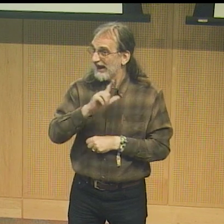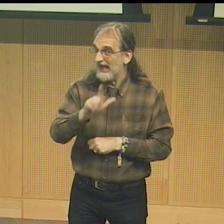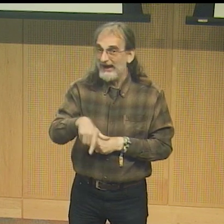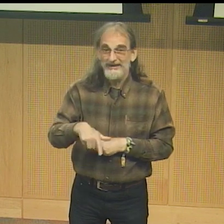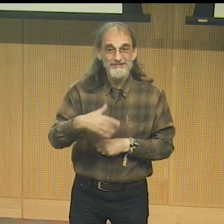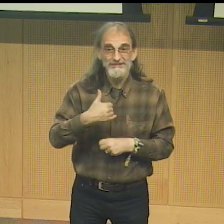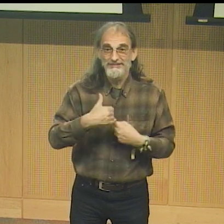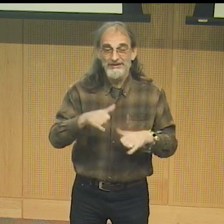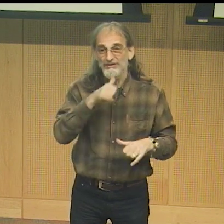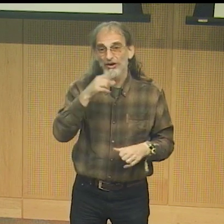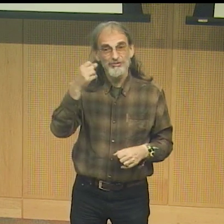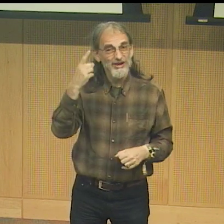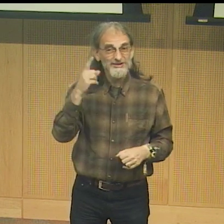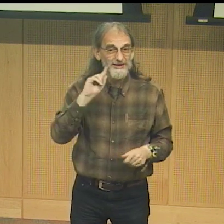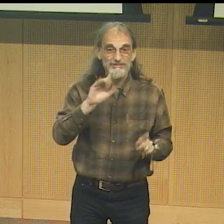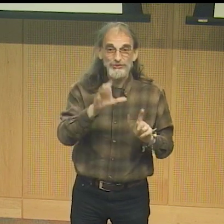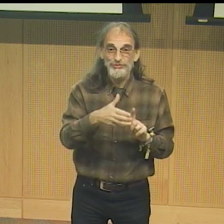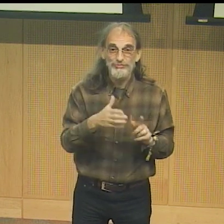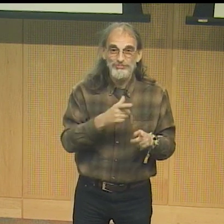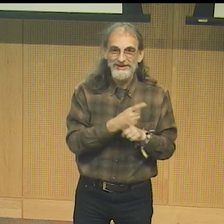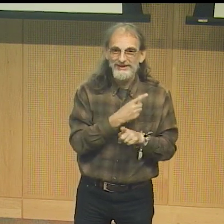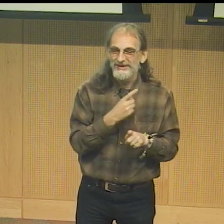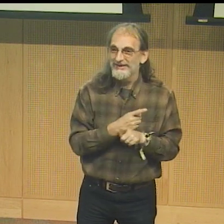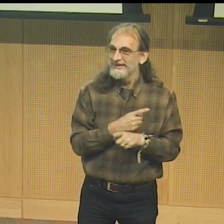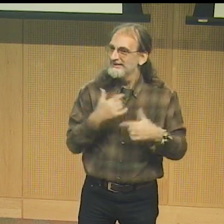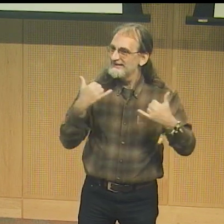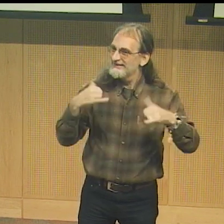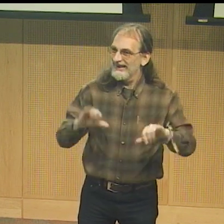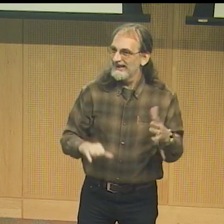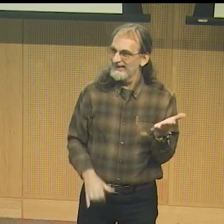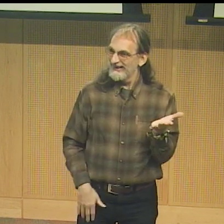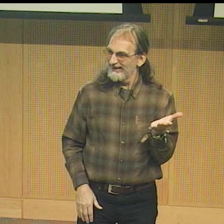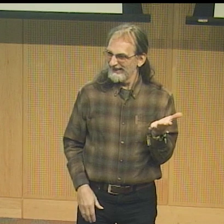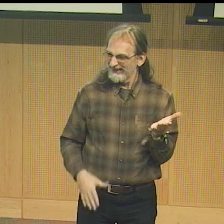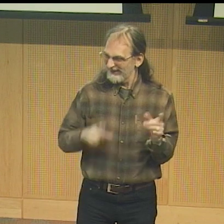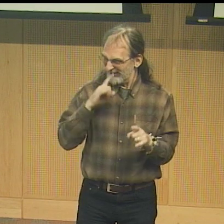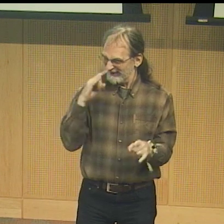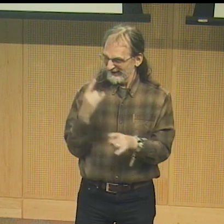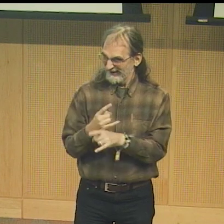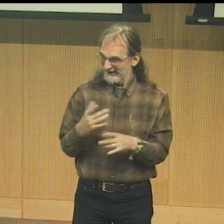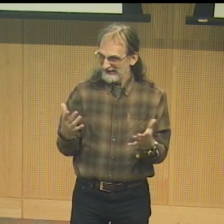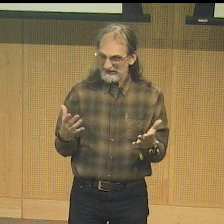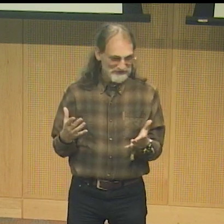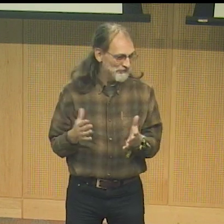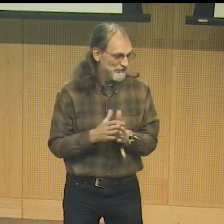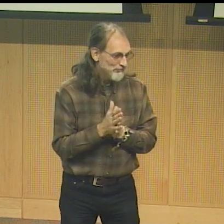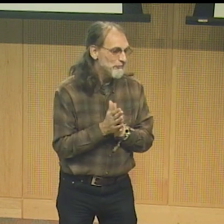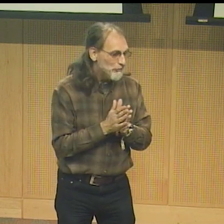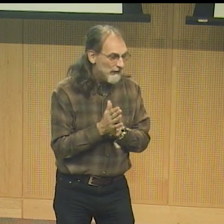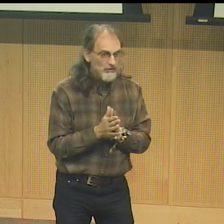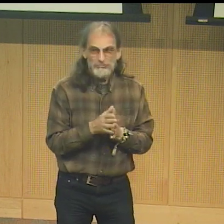So, we still need--even 10 years later, we need to go back and relook at culture and what does Deaf culture mean.